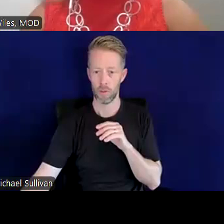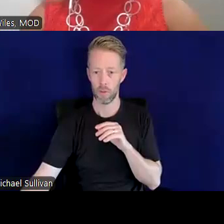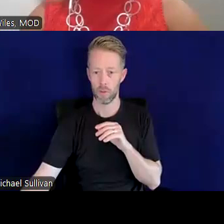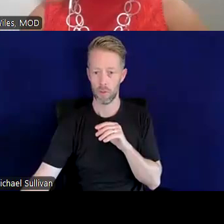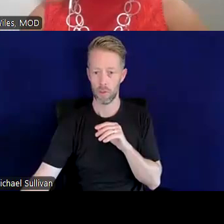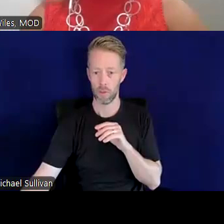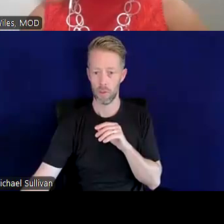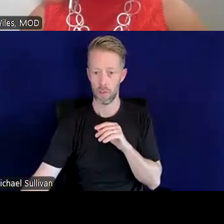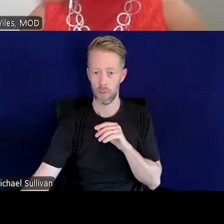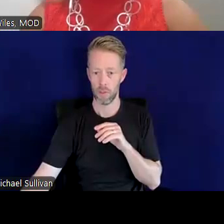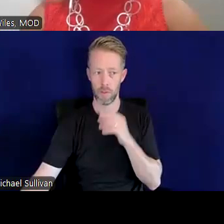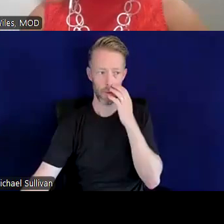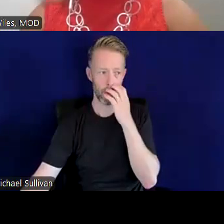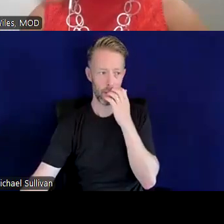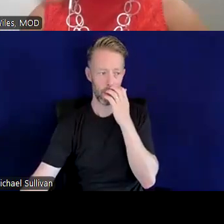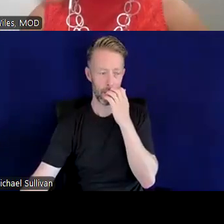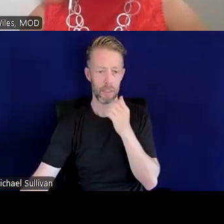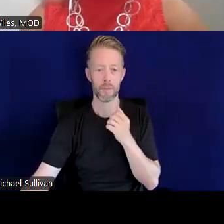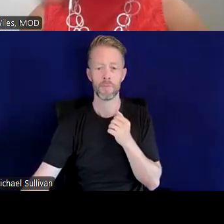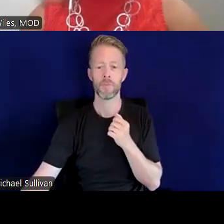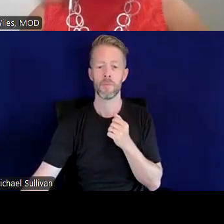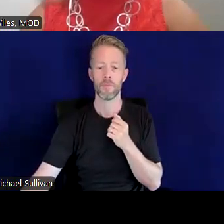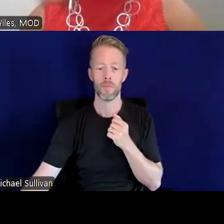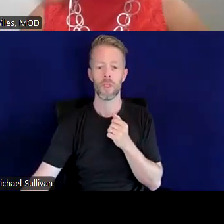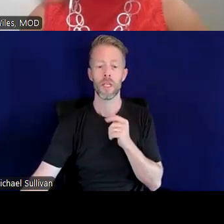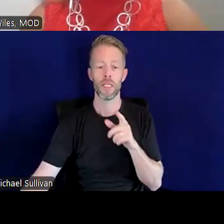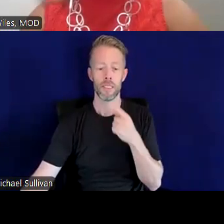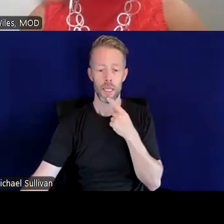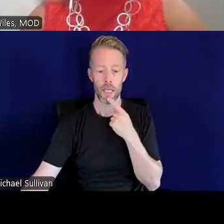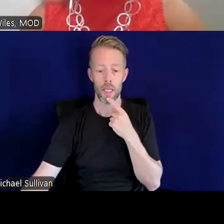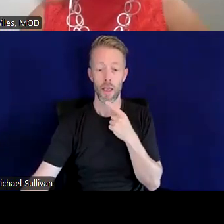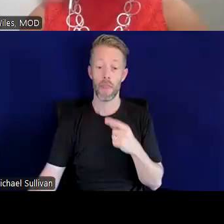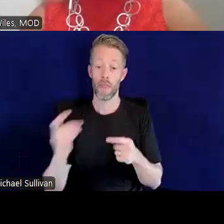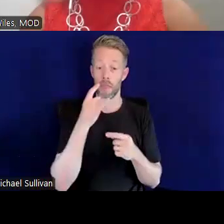Richard: Hello. Sfwlm good, he's back. Richard: The light went off